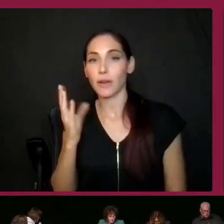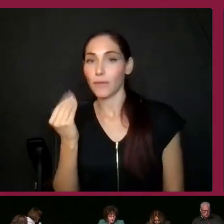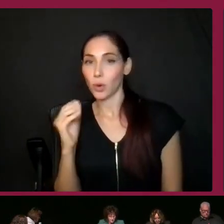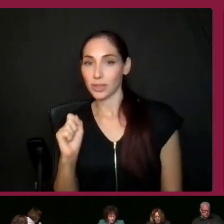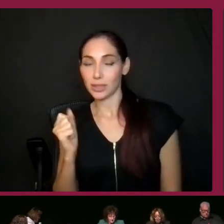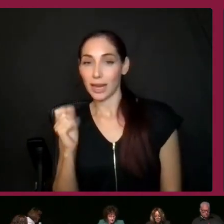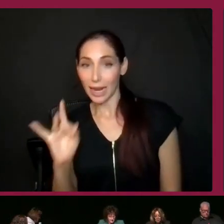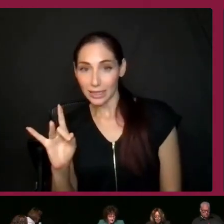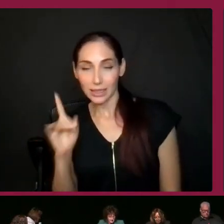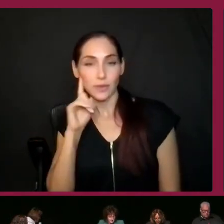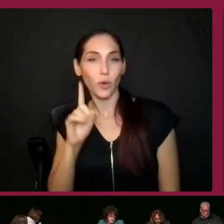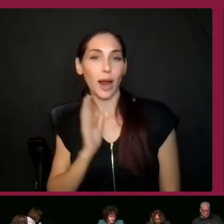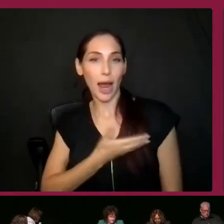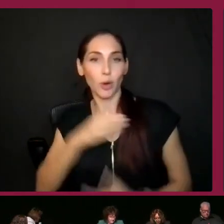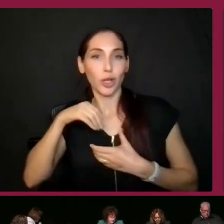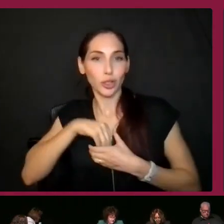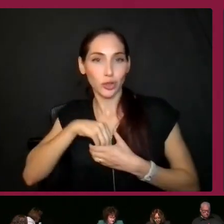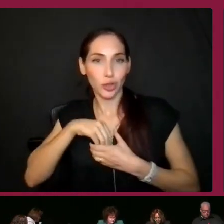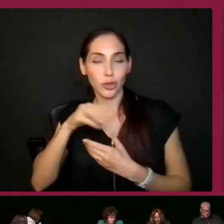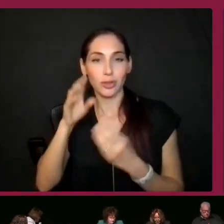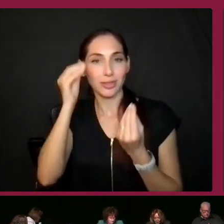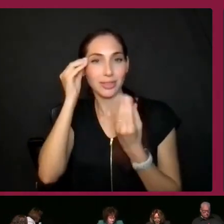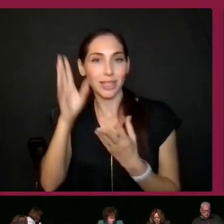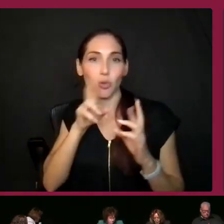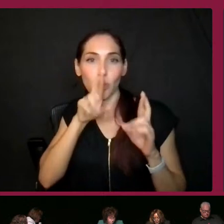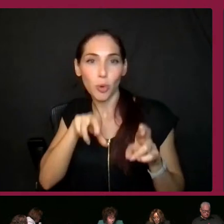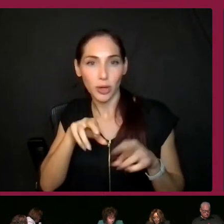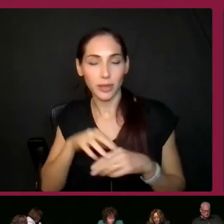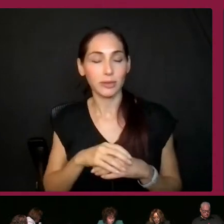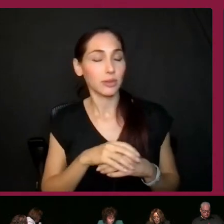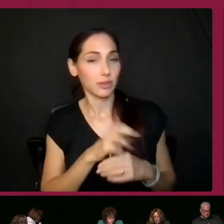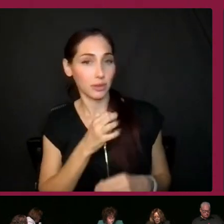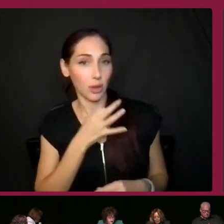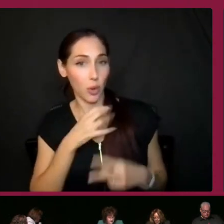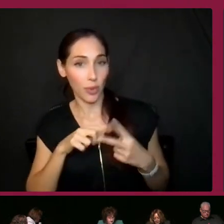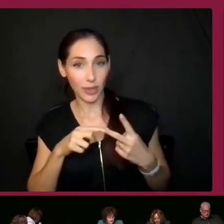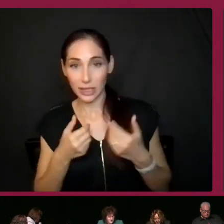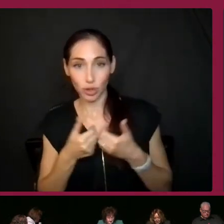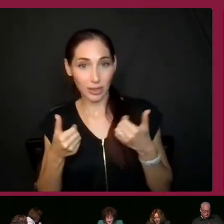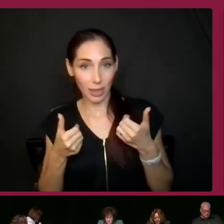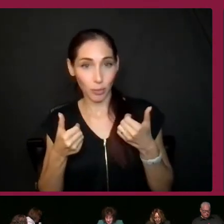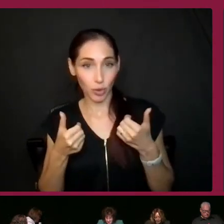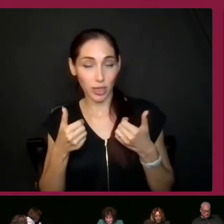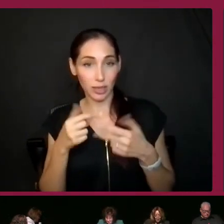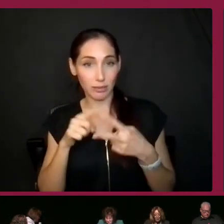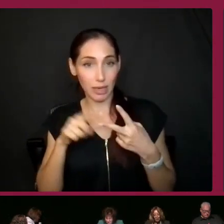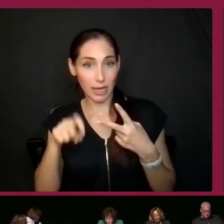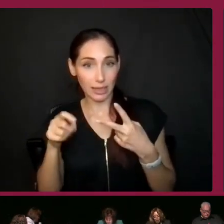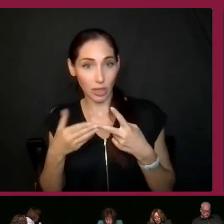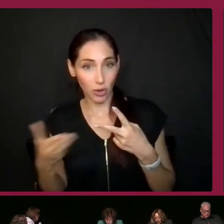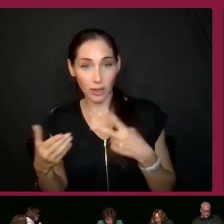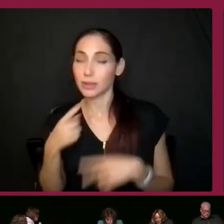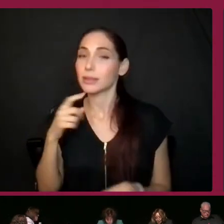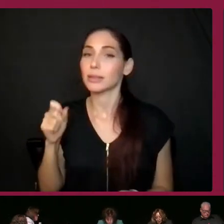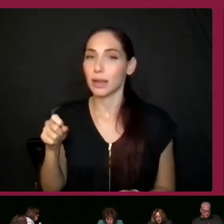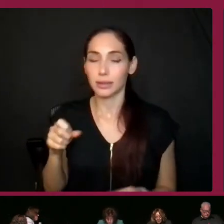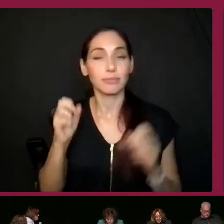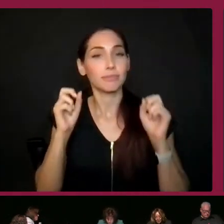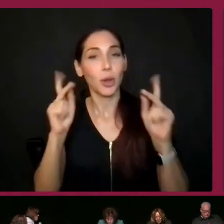internal, uh, system that we use. So these are two separate needed things. Yes, ma'am. All right. Any further discussion?